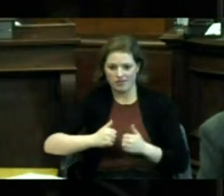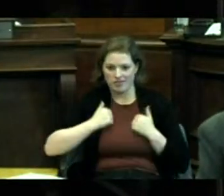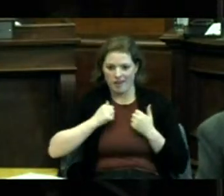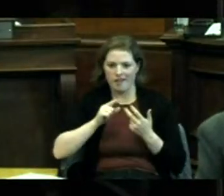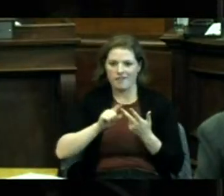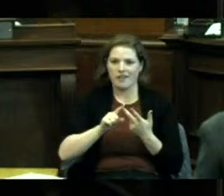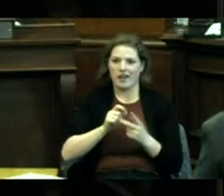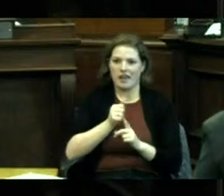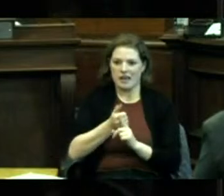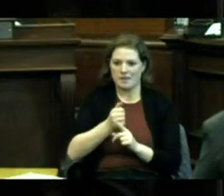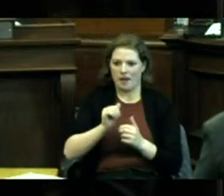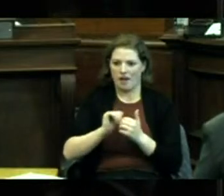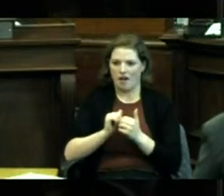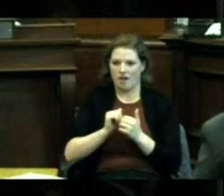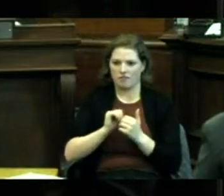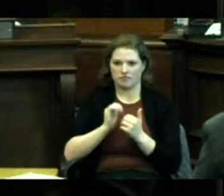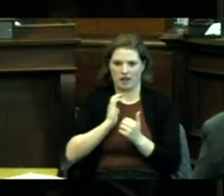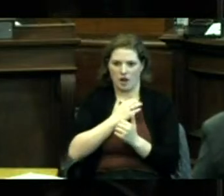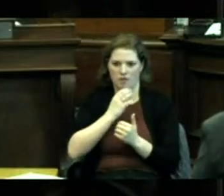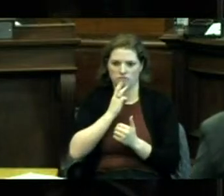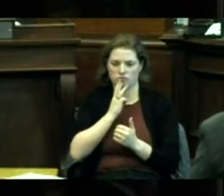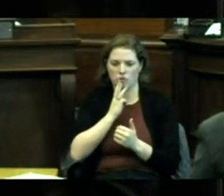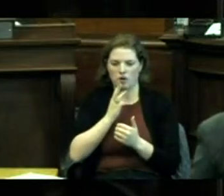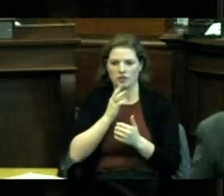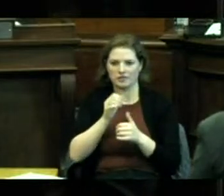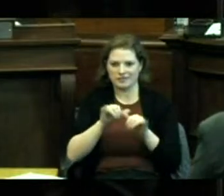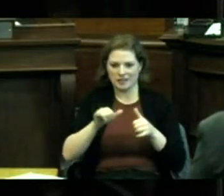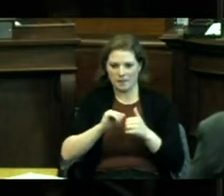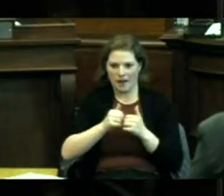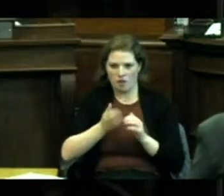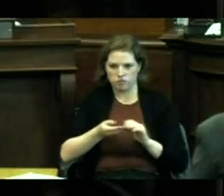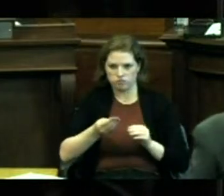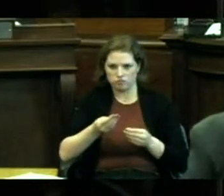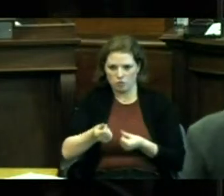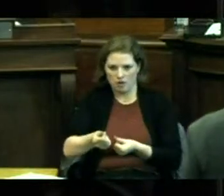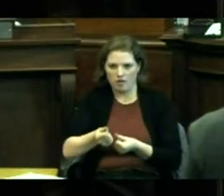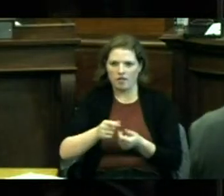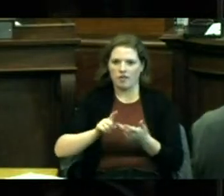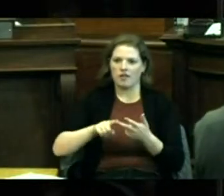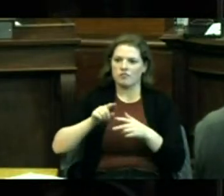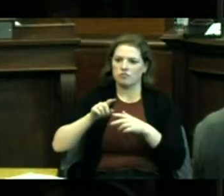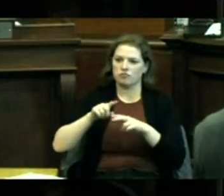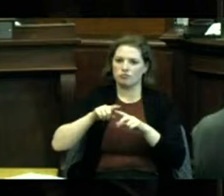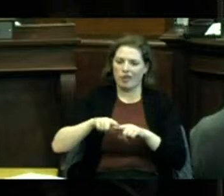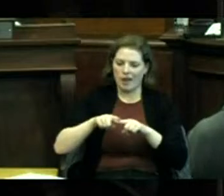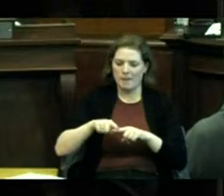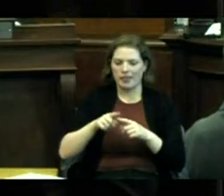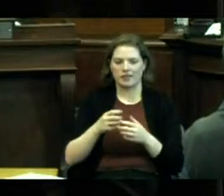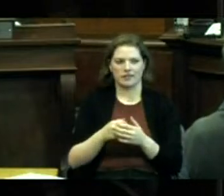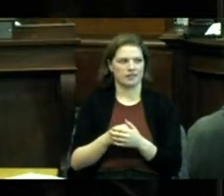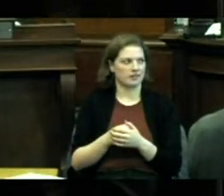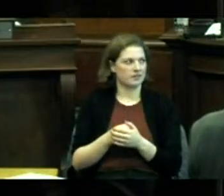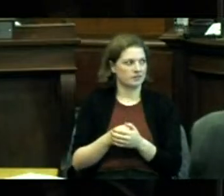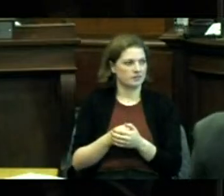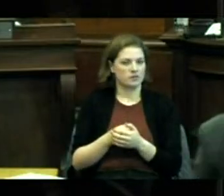Esthetic impact on quality of life. Impact on how we operate our water system to make sure